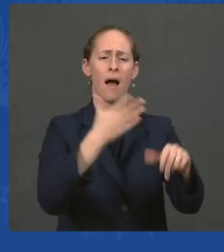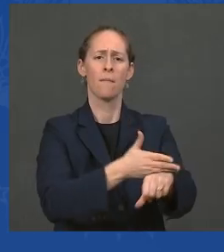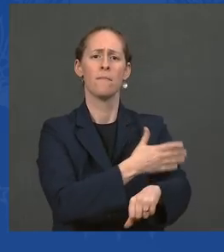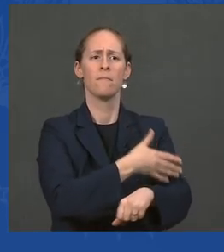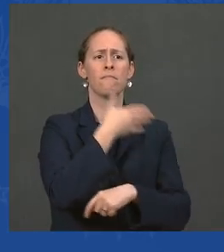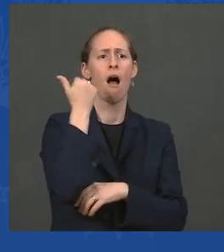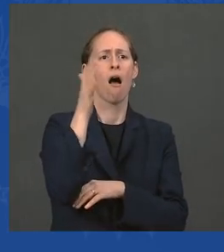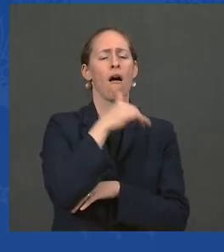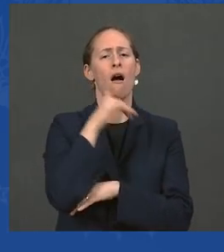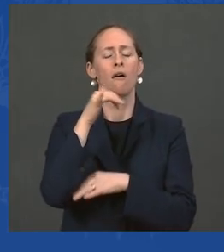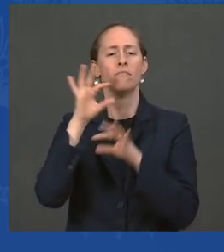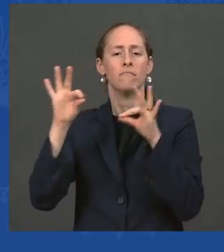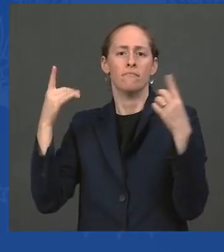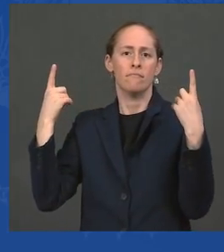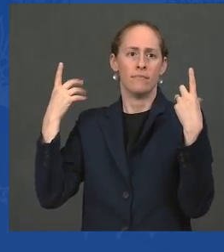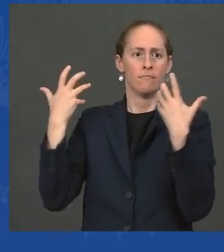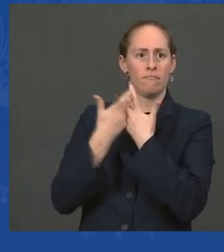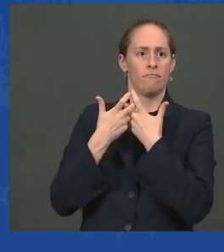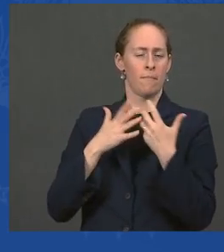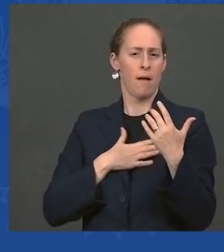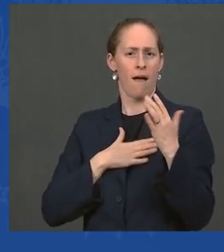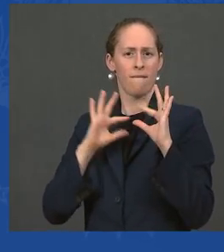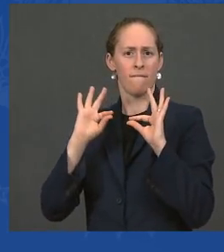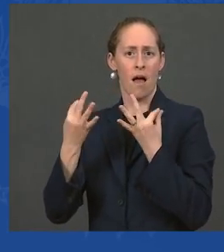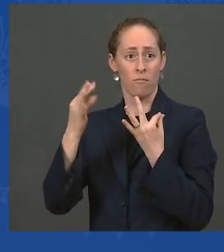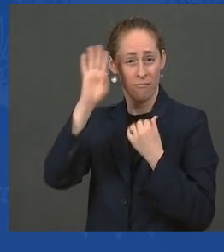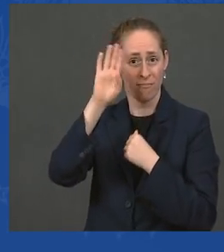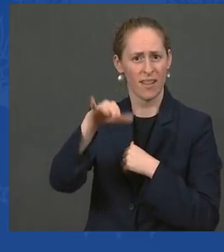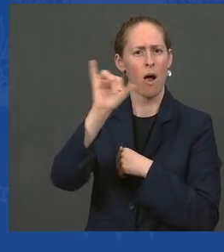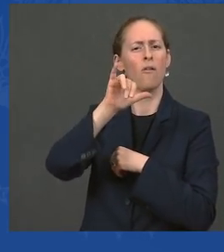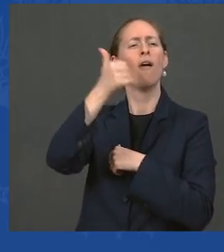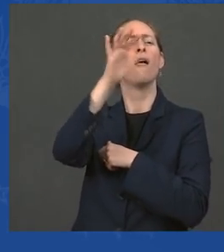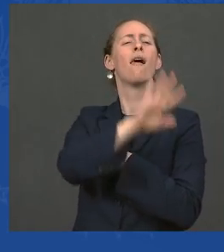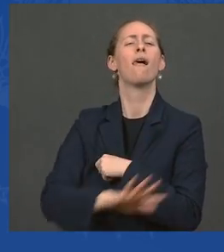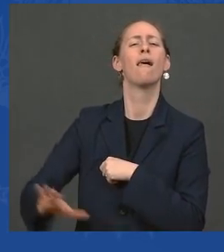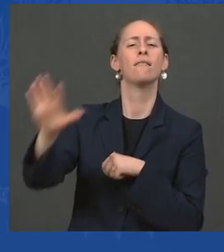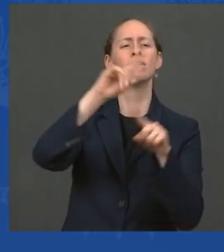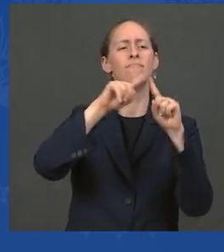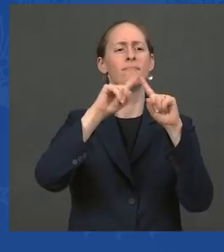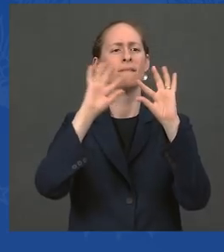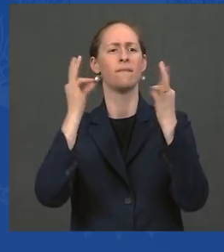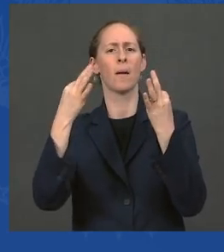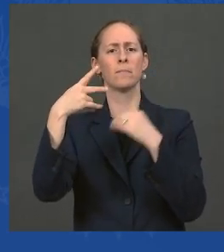in Pennsylvania and across the country. We work hard for every dollar that we earn,